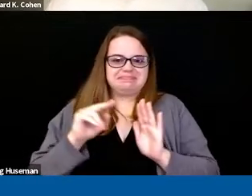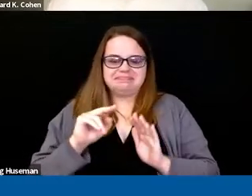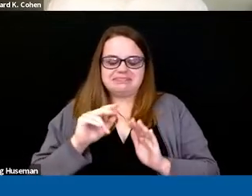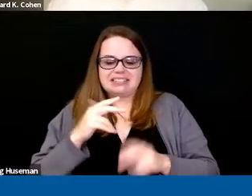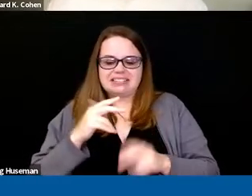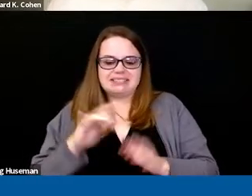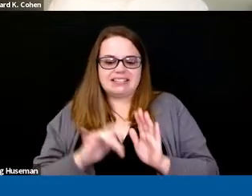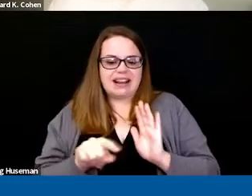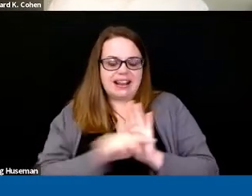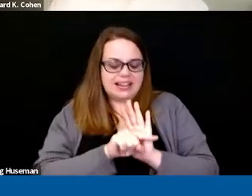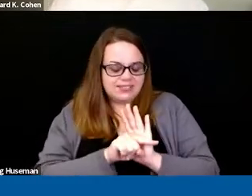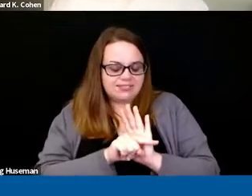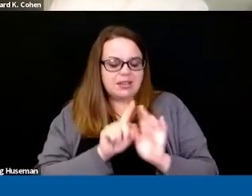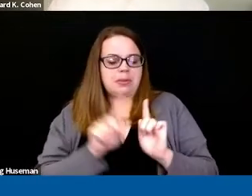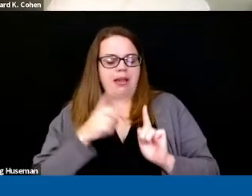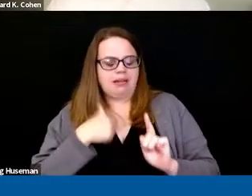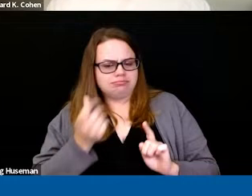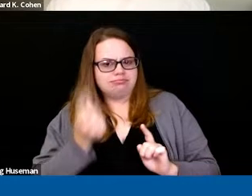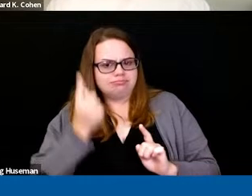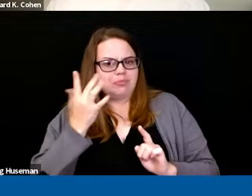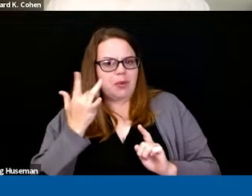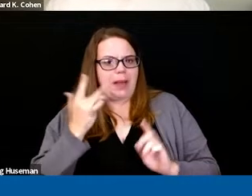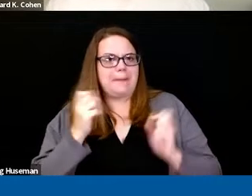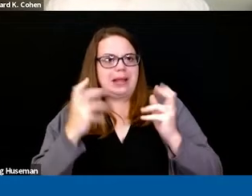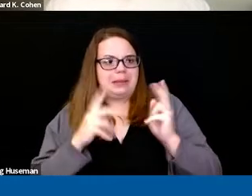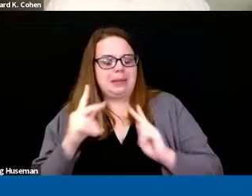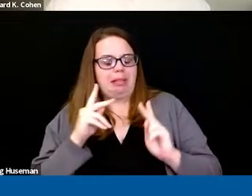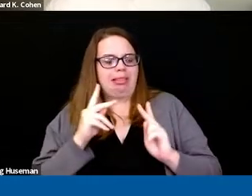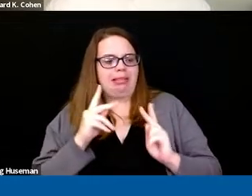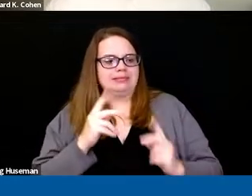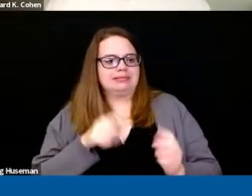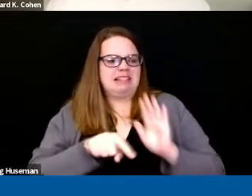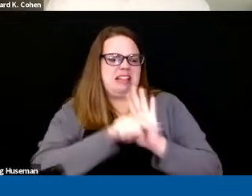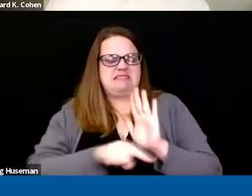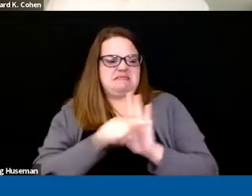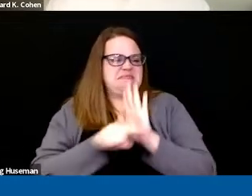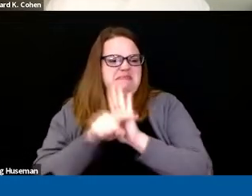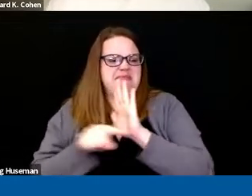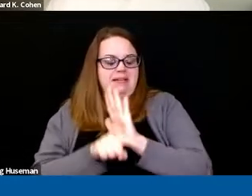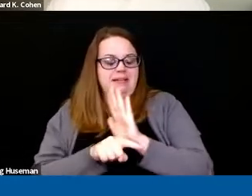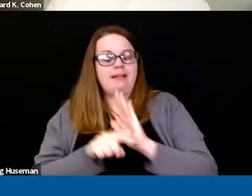and I can certainly understand why. A lot of the negative sentiment is definitely warranted. I can't deny that.